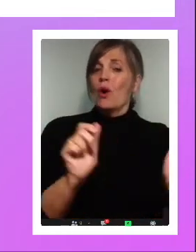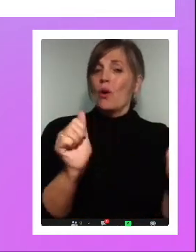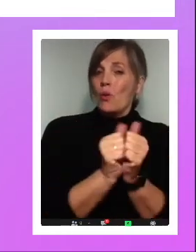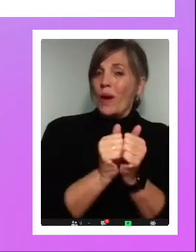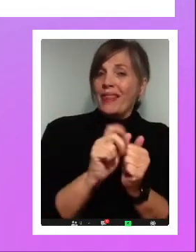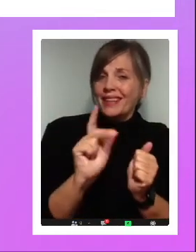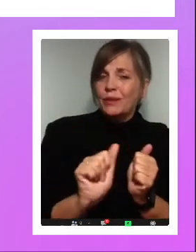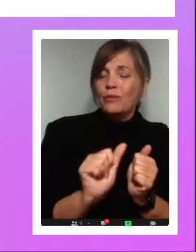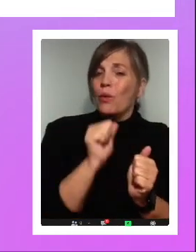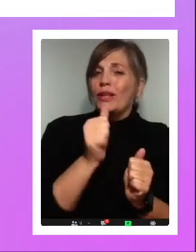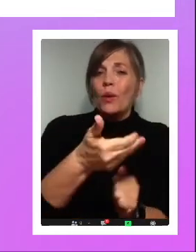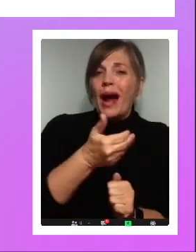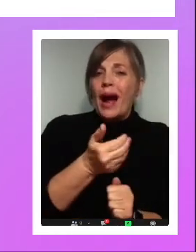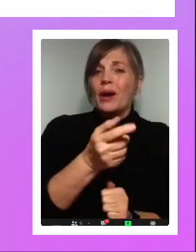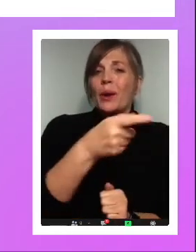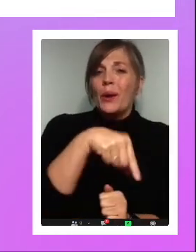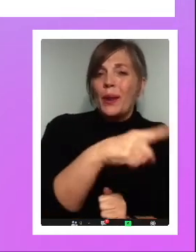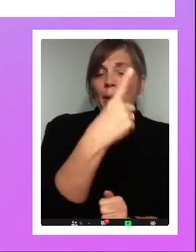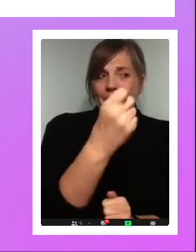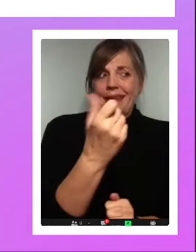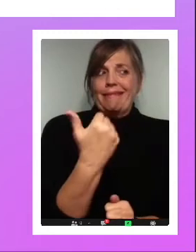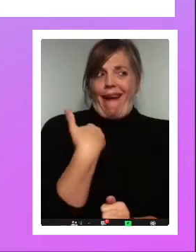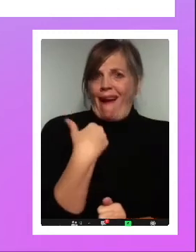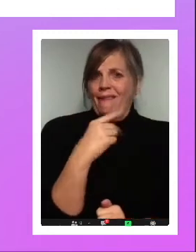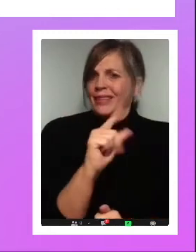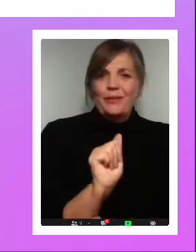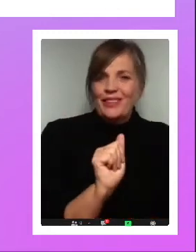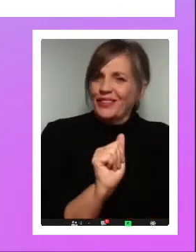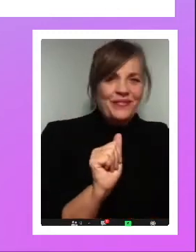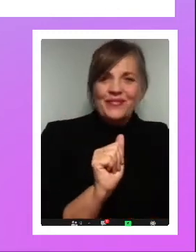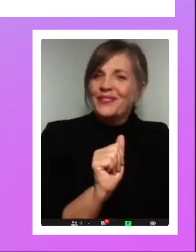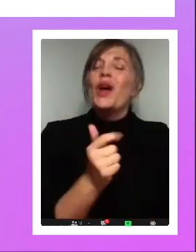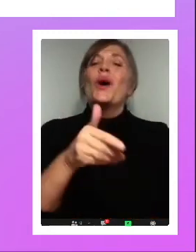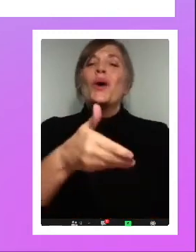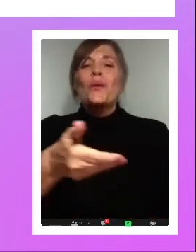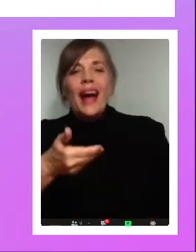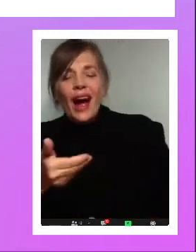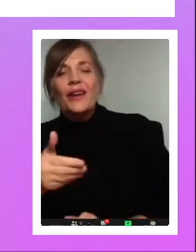we hire them to do some work which may have nothing to do with their disabilities at all.